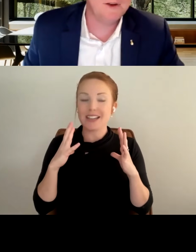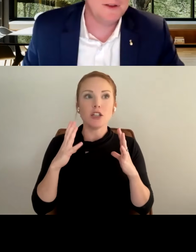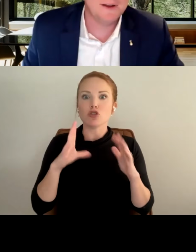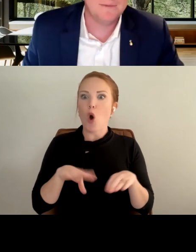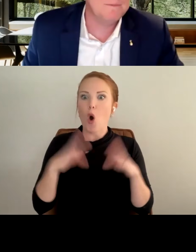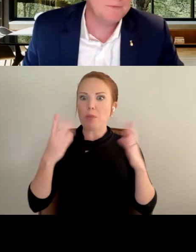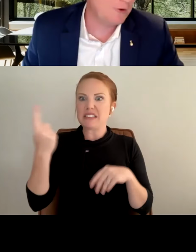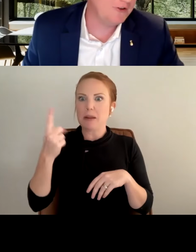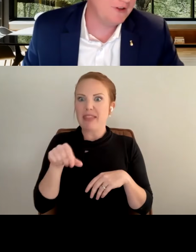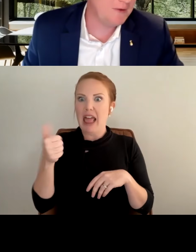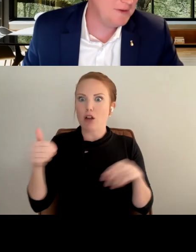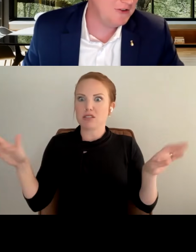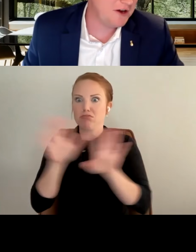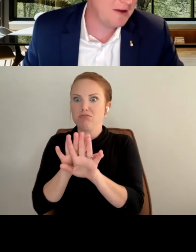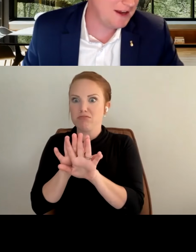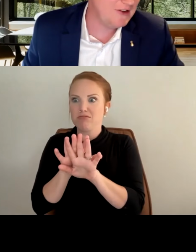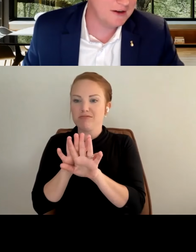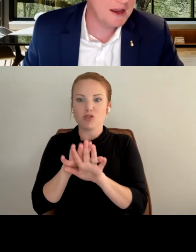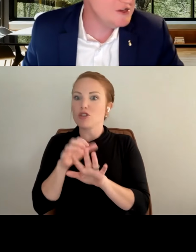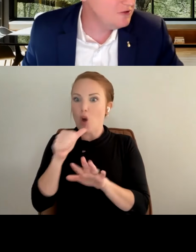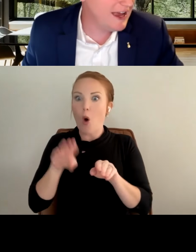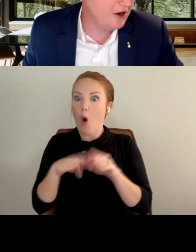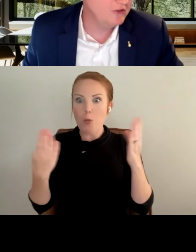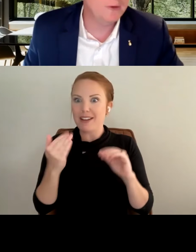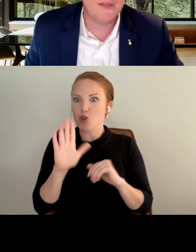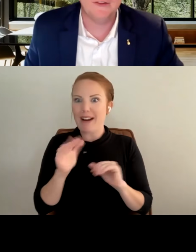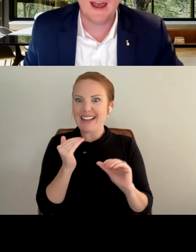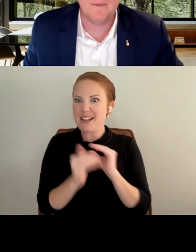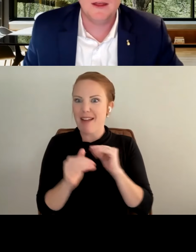you know, you can force yourself to make sure you're on vacation. You can also, in this app,